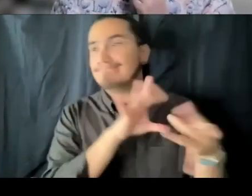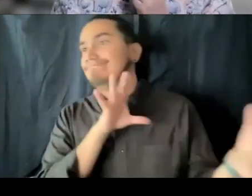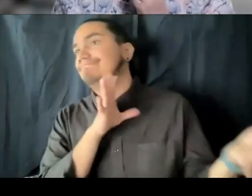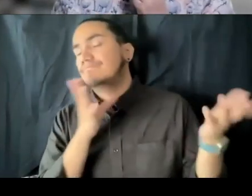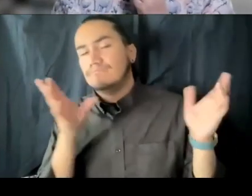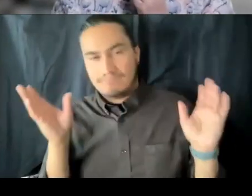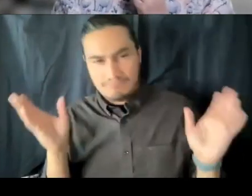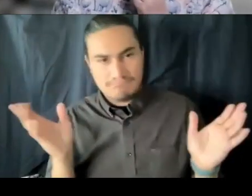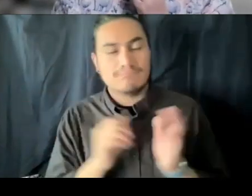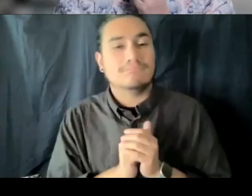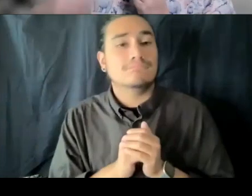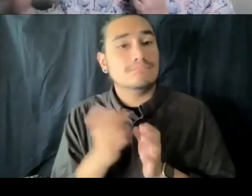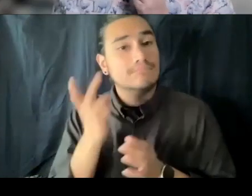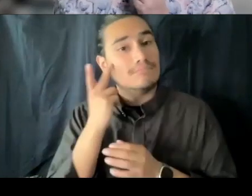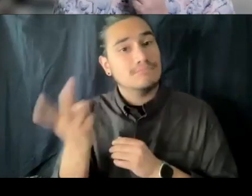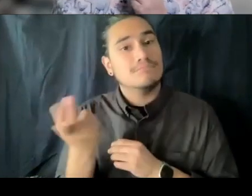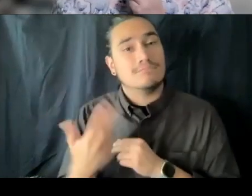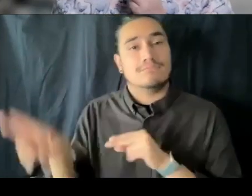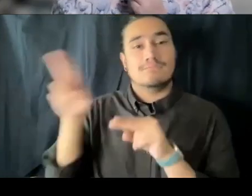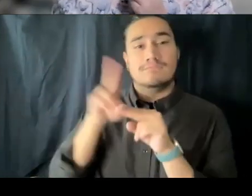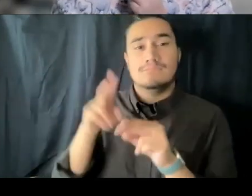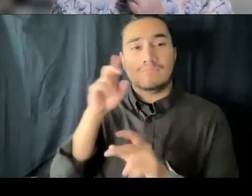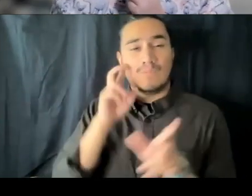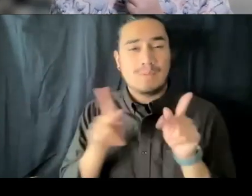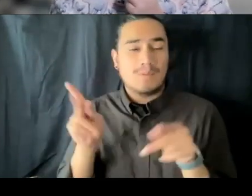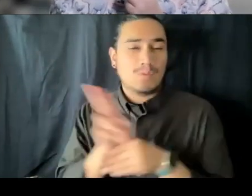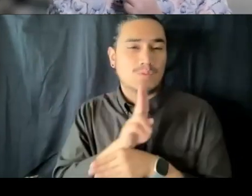There's an increased likelihood of folks using drugs or alcohol to cope,